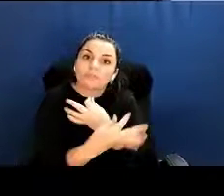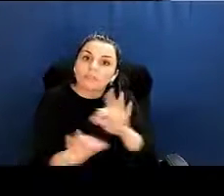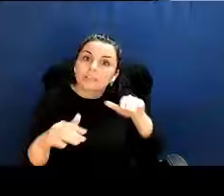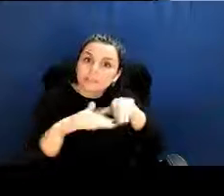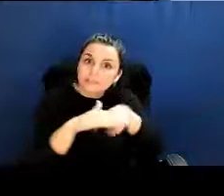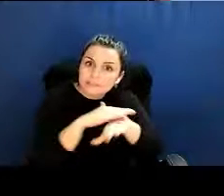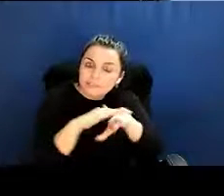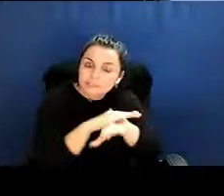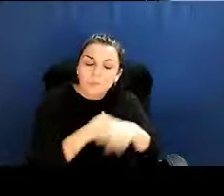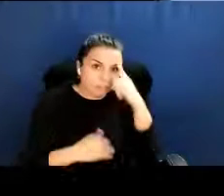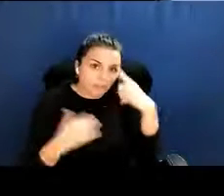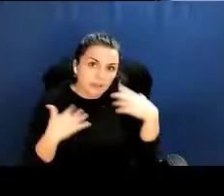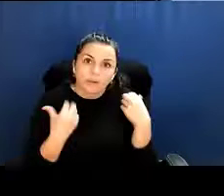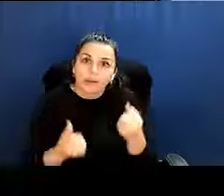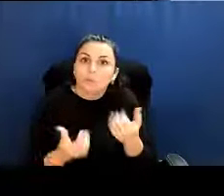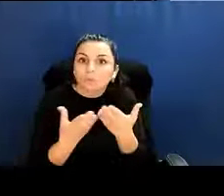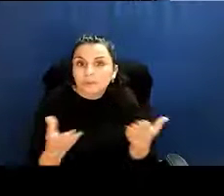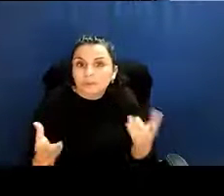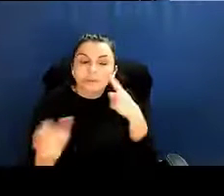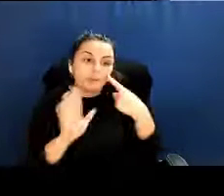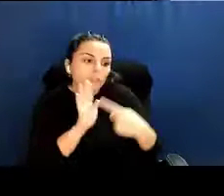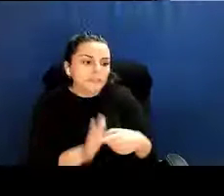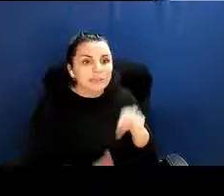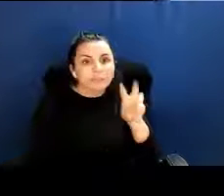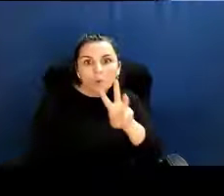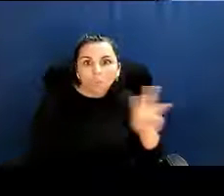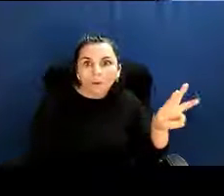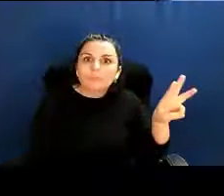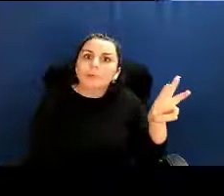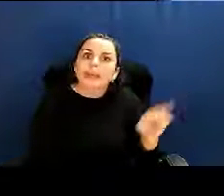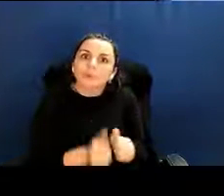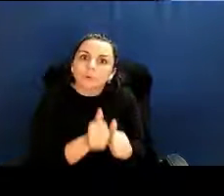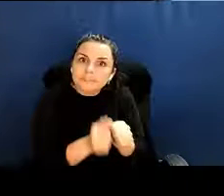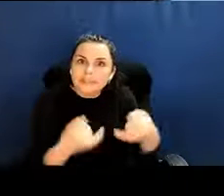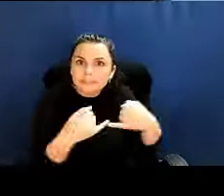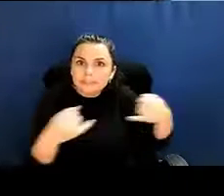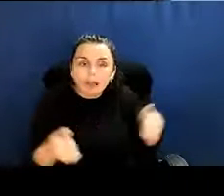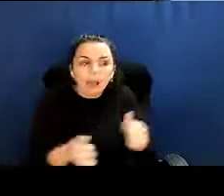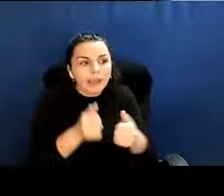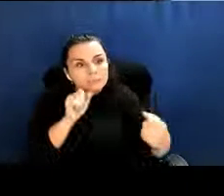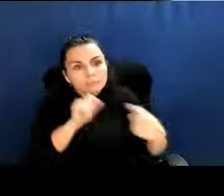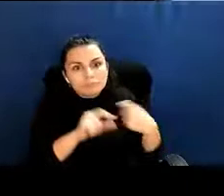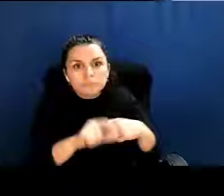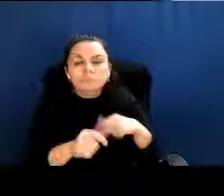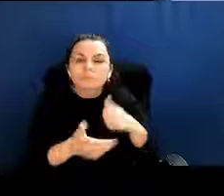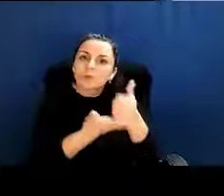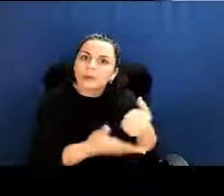such as a website or a call or a text line. And, of course, we can develop a plan